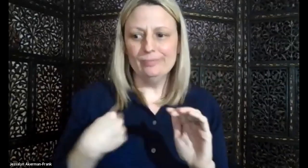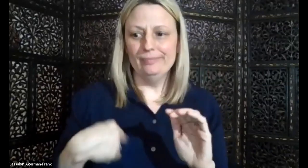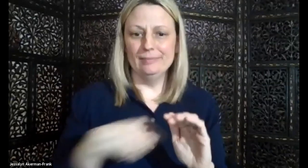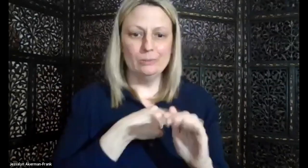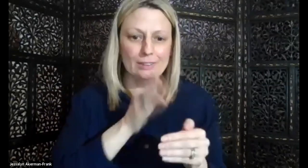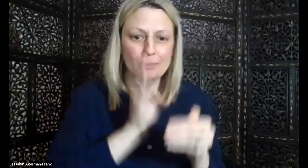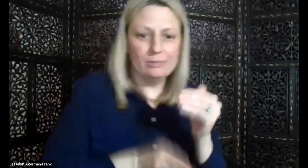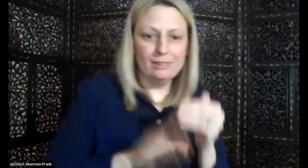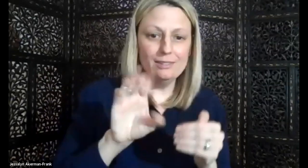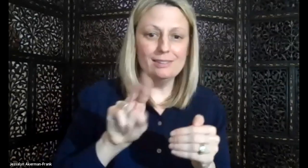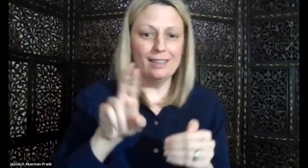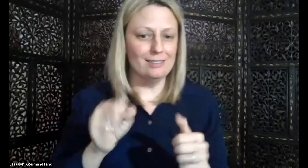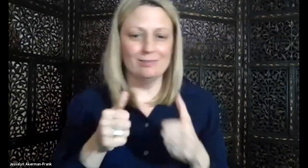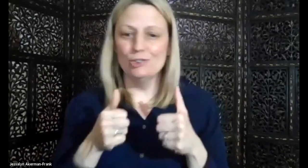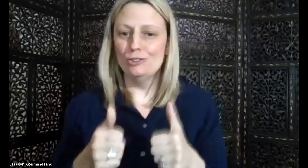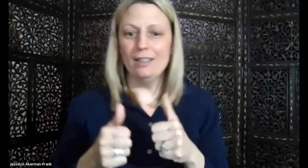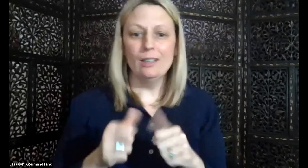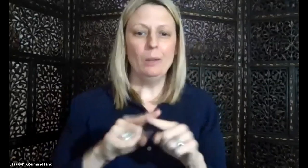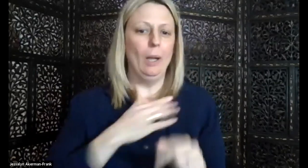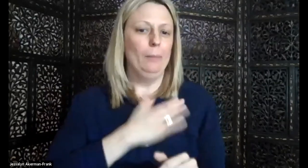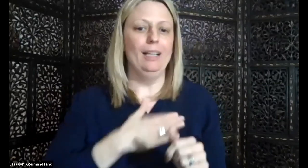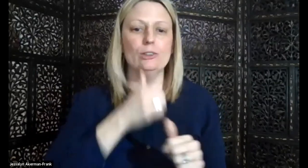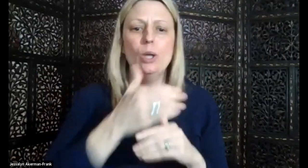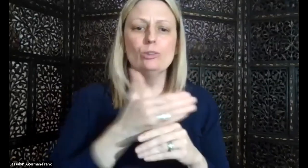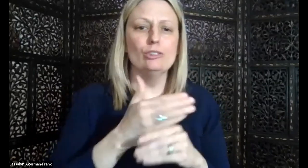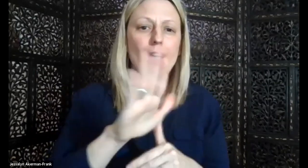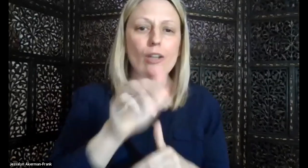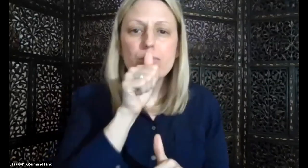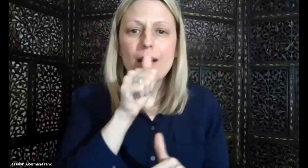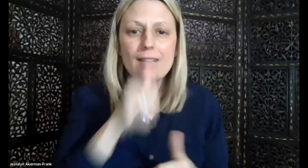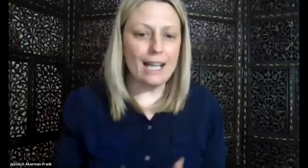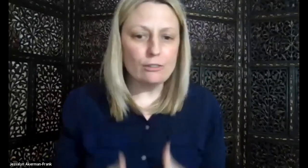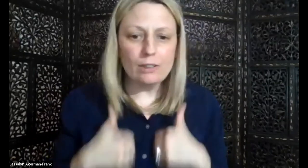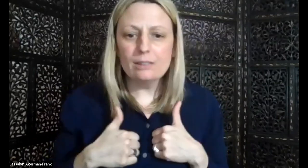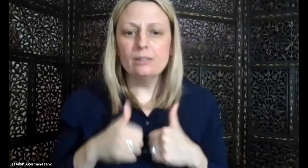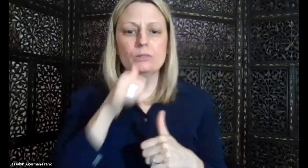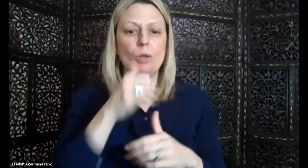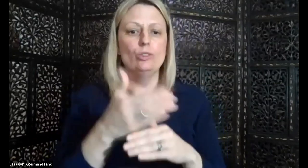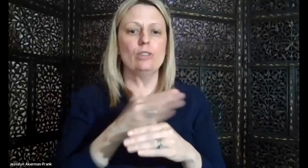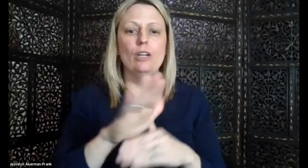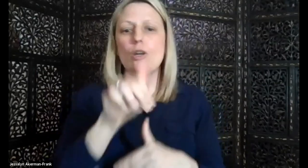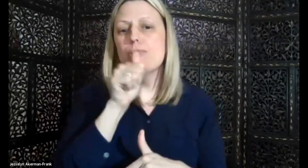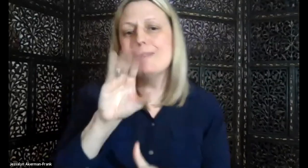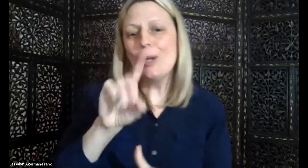that your privacy code stays private for you. But if we had anything else to add, many of us are more